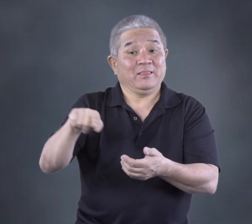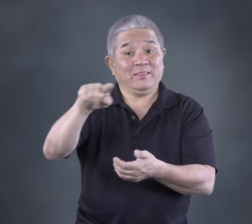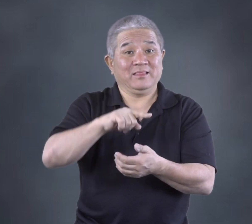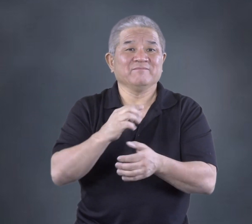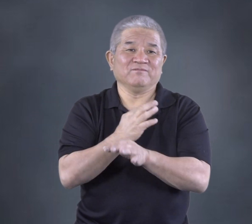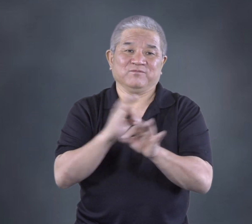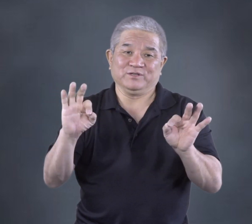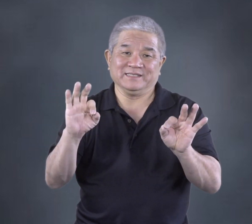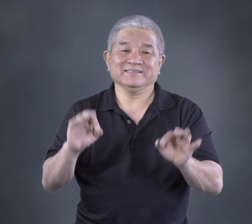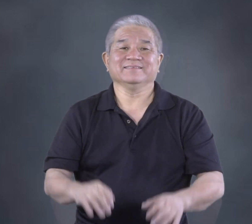Some of those apps are free.